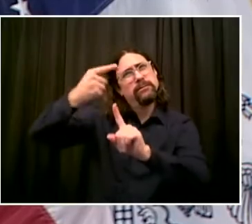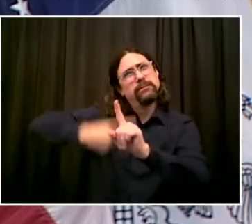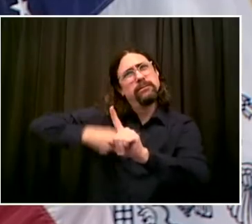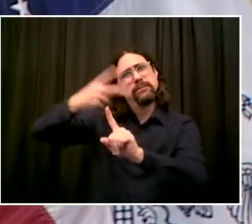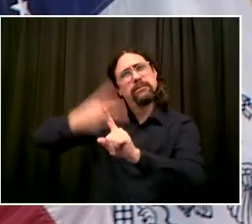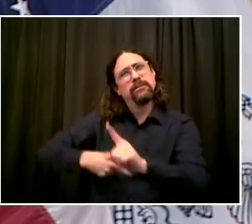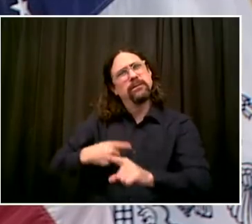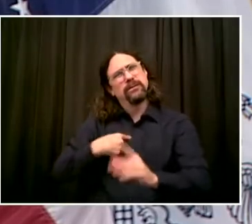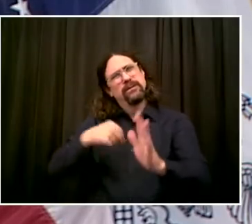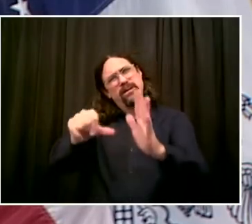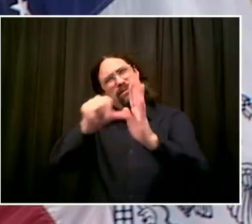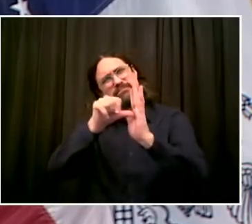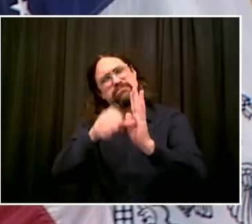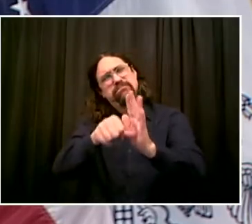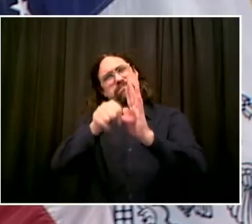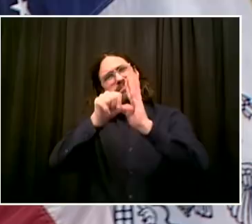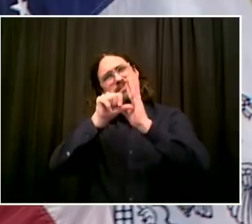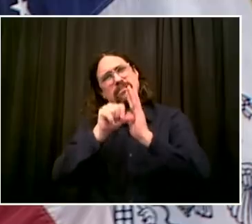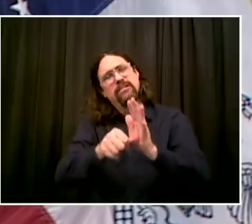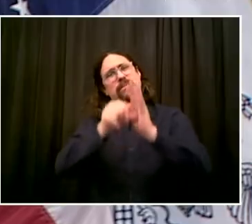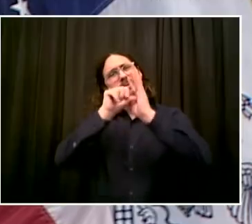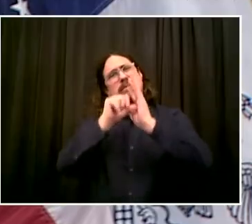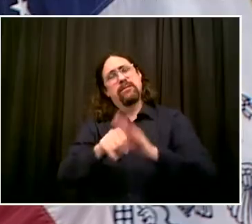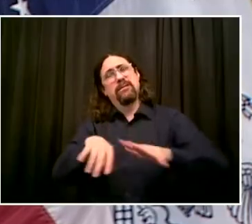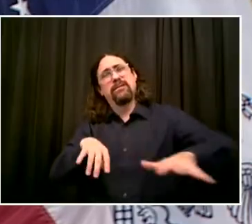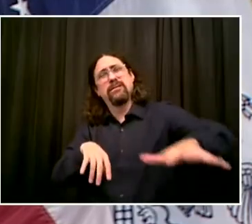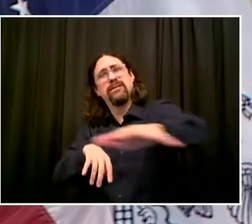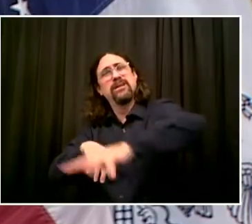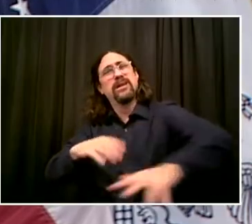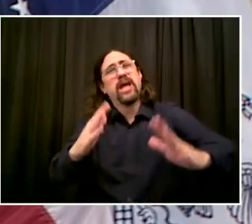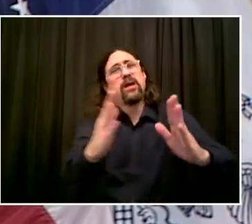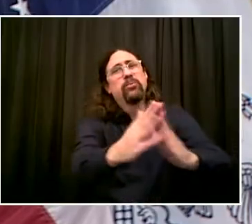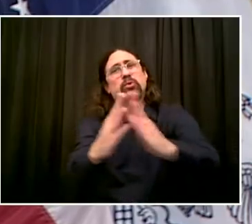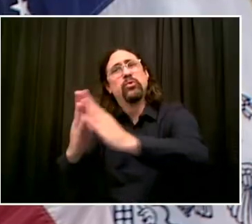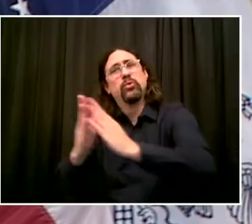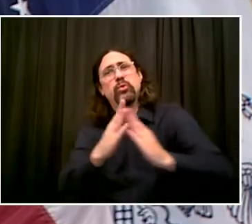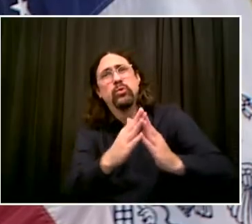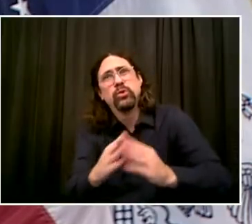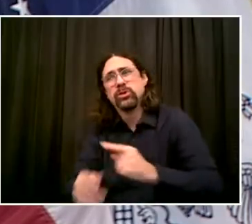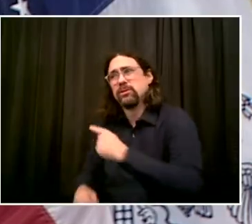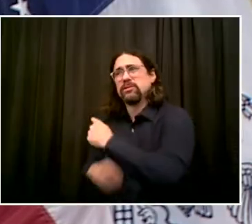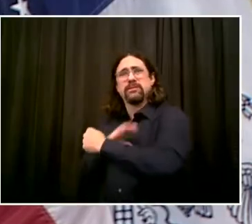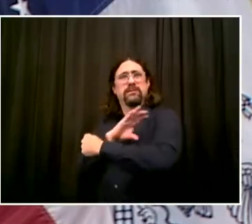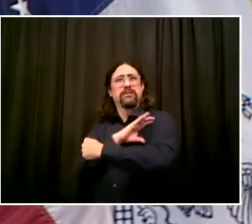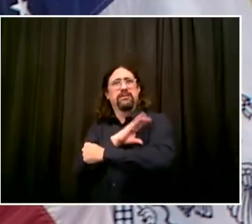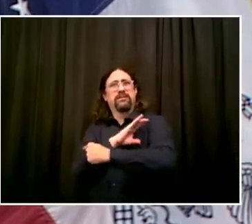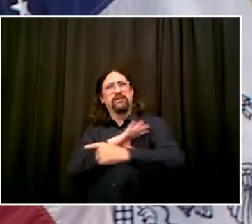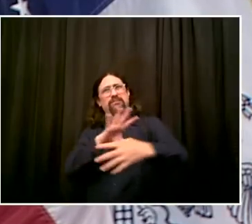THAT AT ONCE. THE SBA HAS ONLY